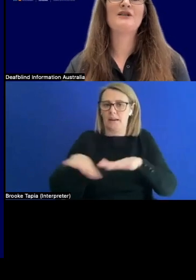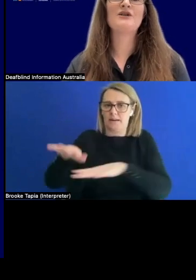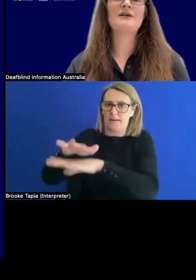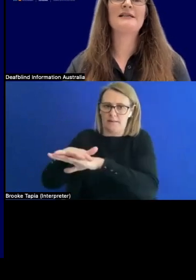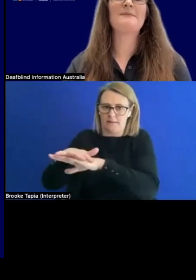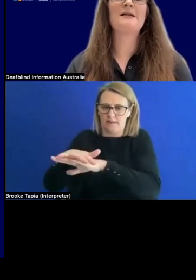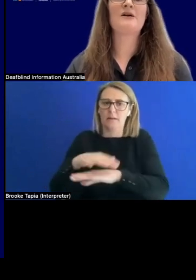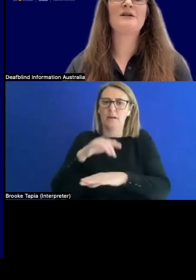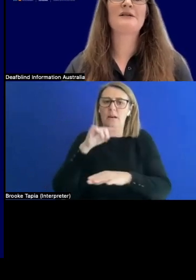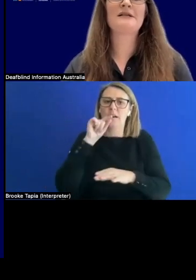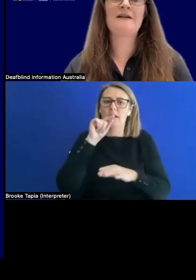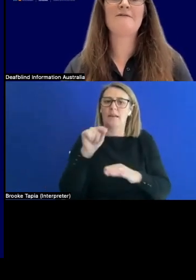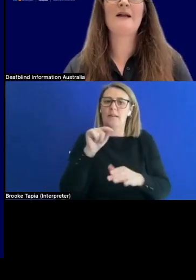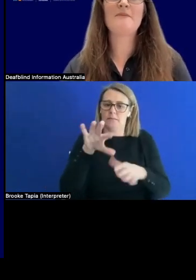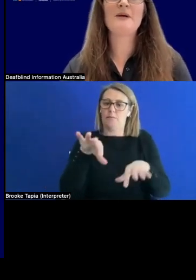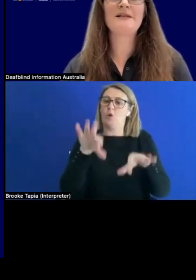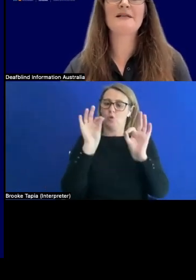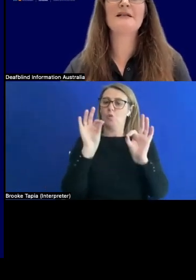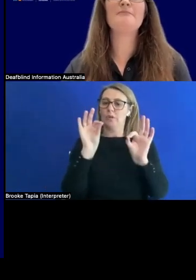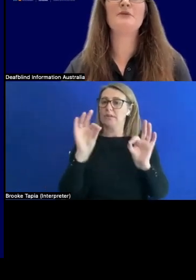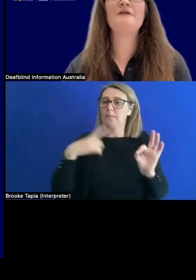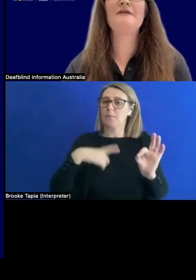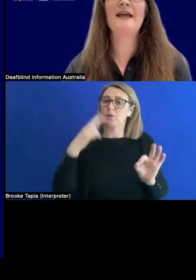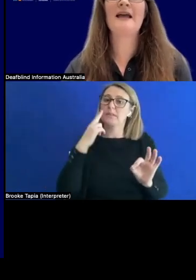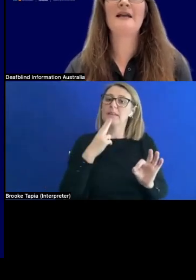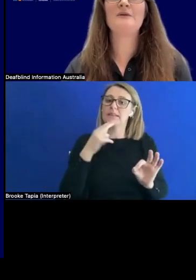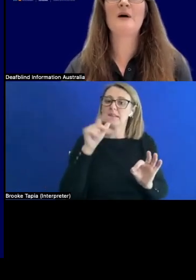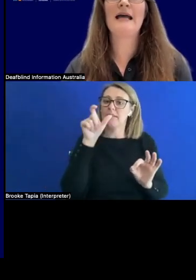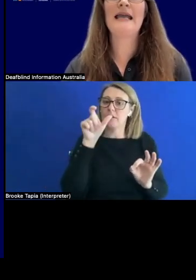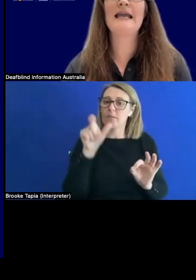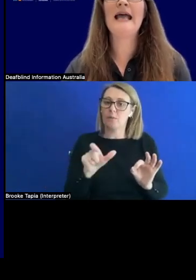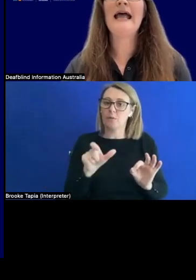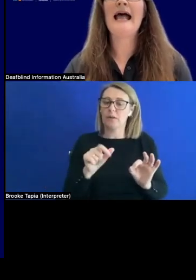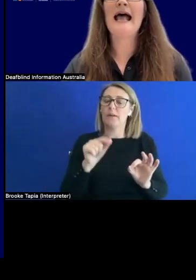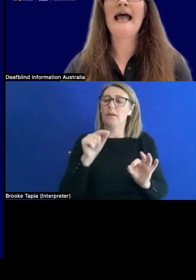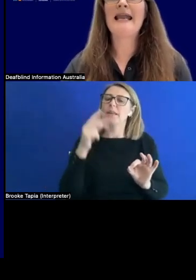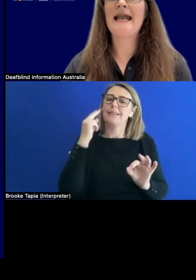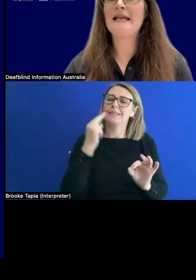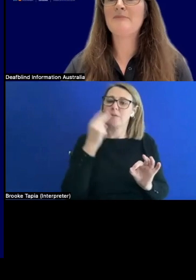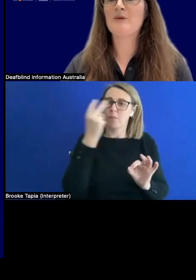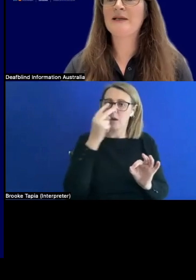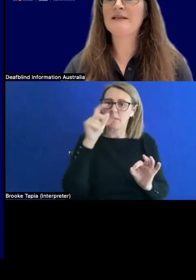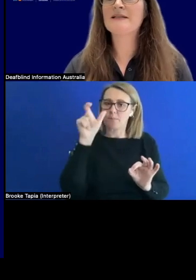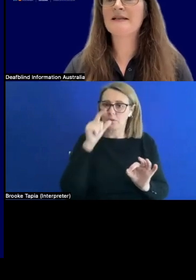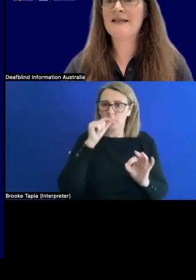by choice because the deafblind person can move their hand away at any point,